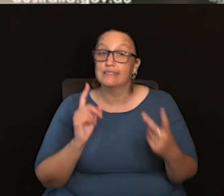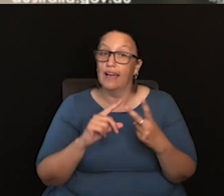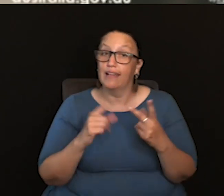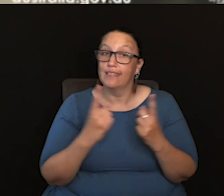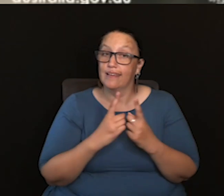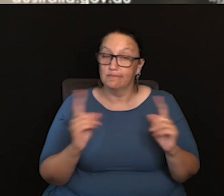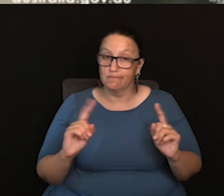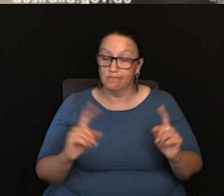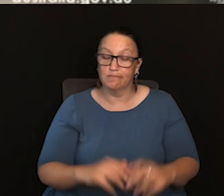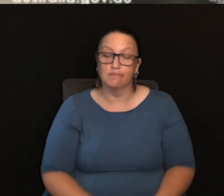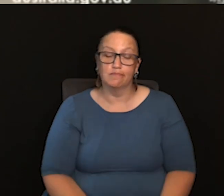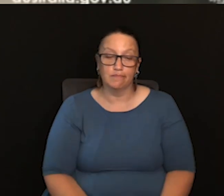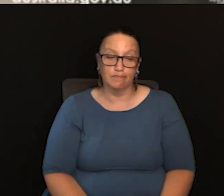and those that are unvaccinated.